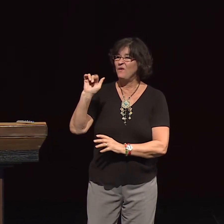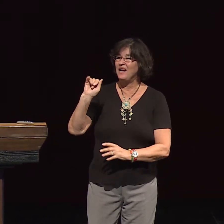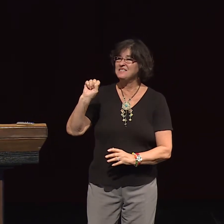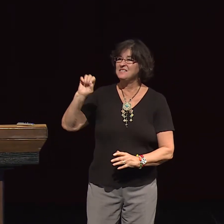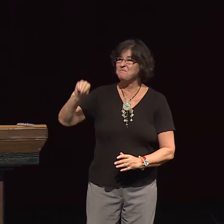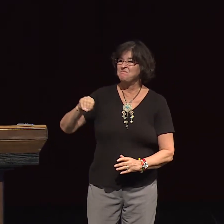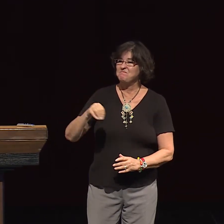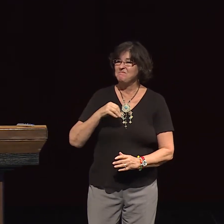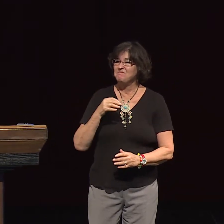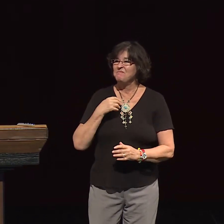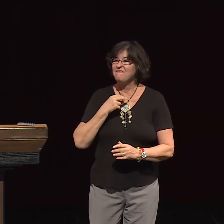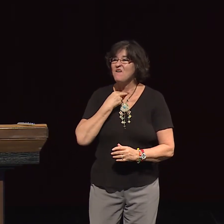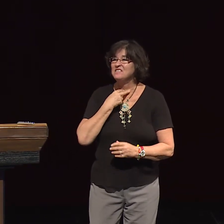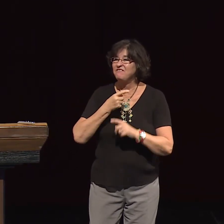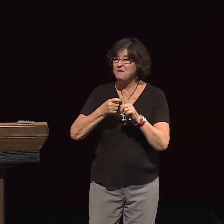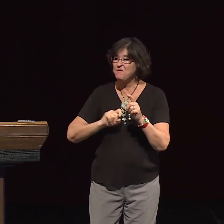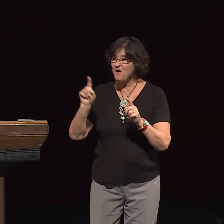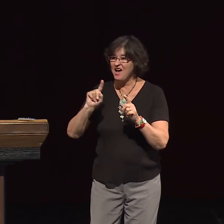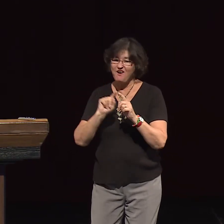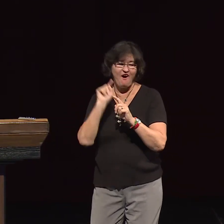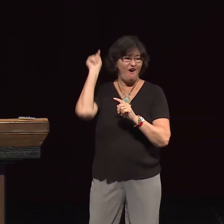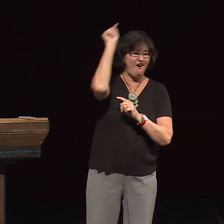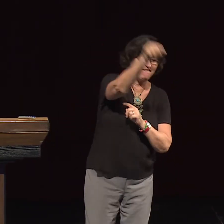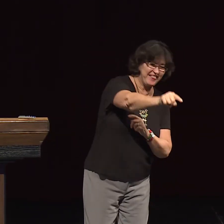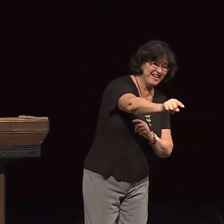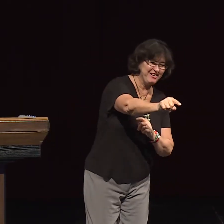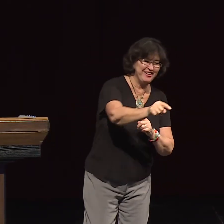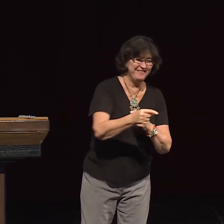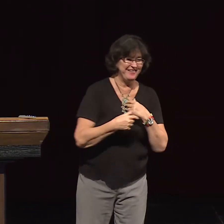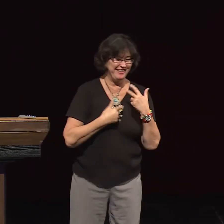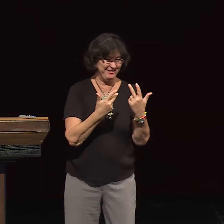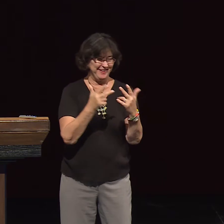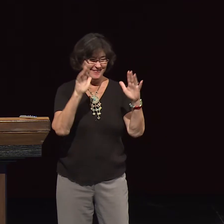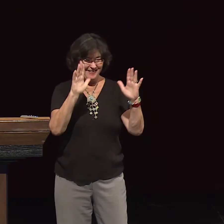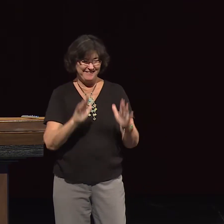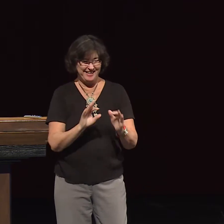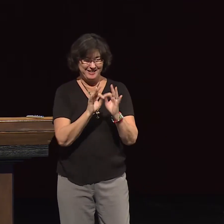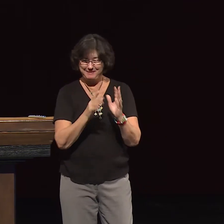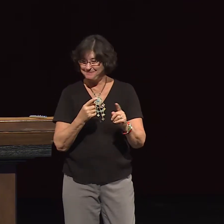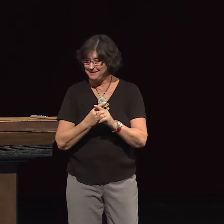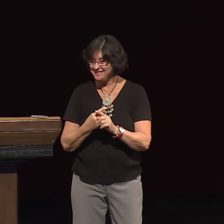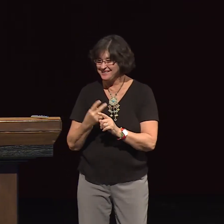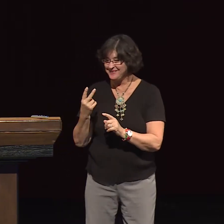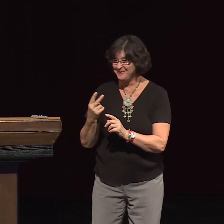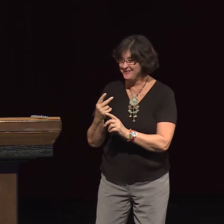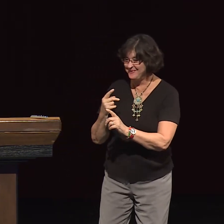I am actually great at ventriloquism. I have 3 wonderful interpreters working with me this afternoon,